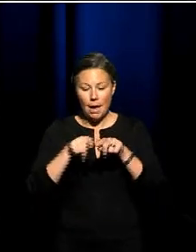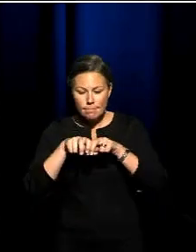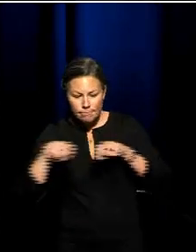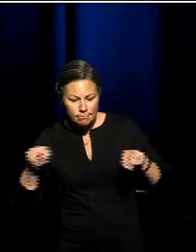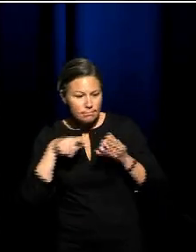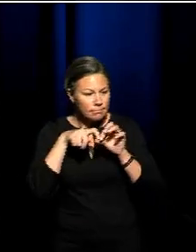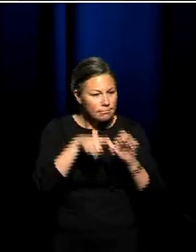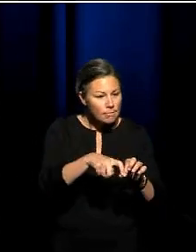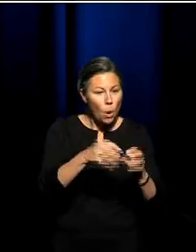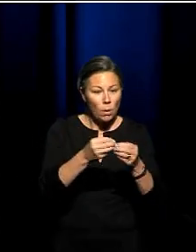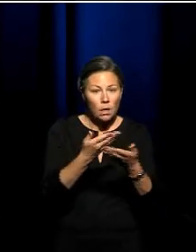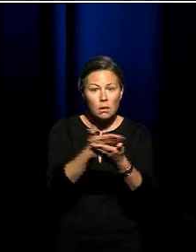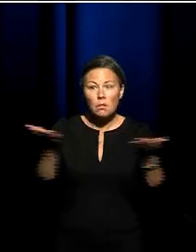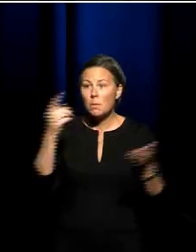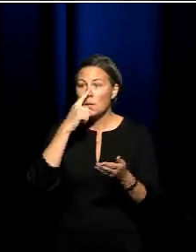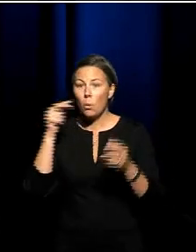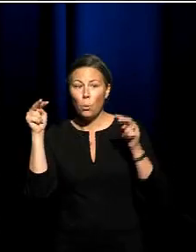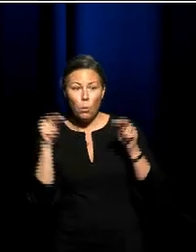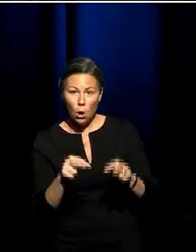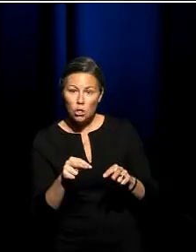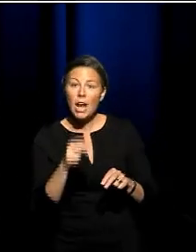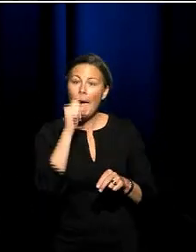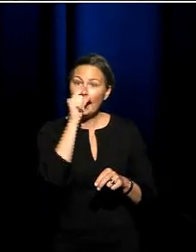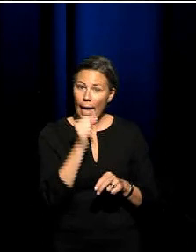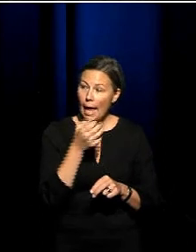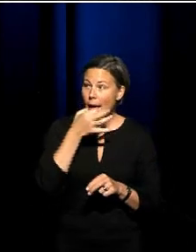available to the Commission to protect confidential information and the people